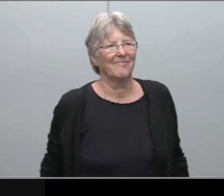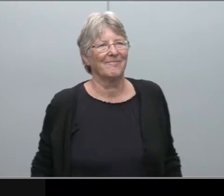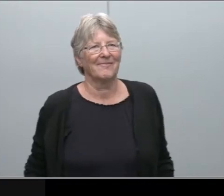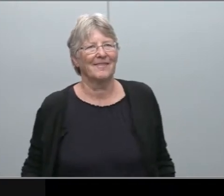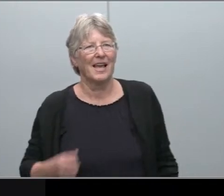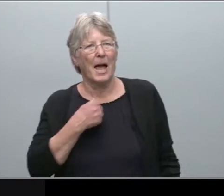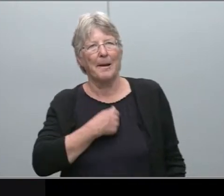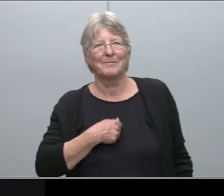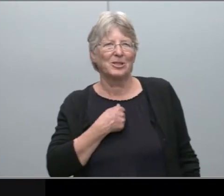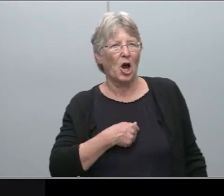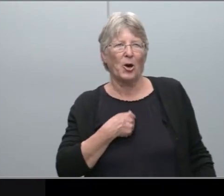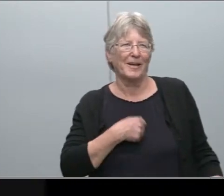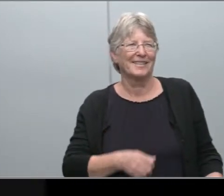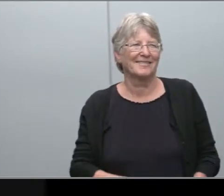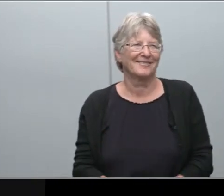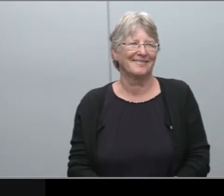of the interaction between comments.